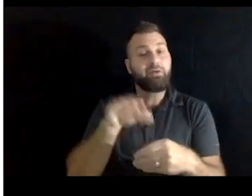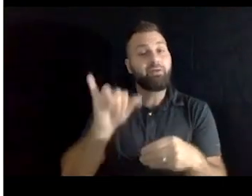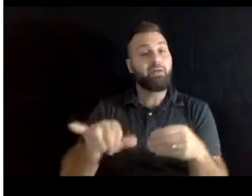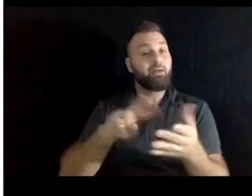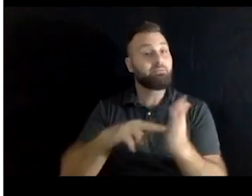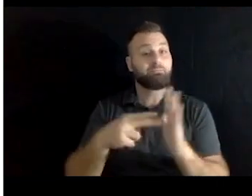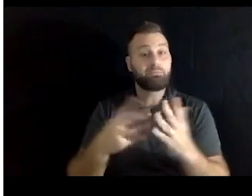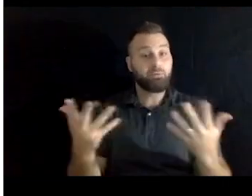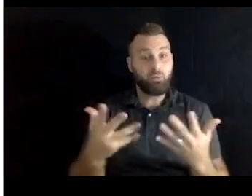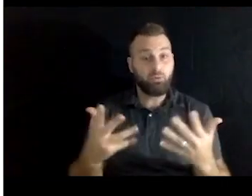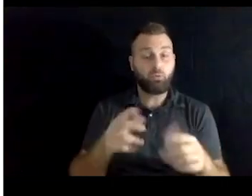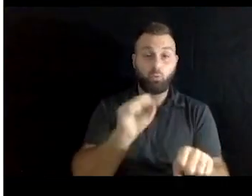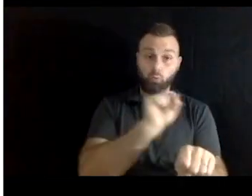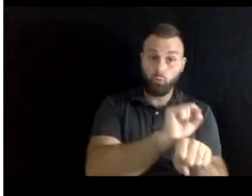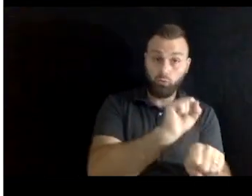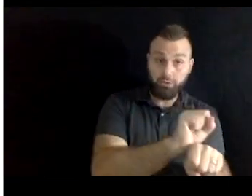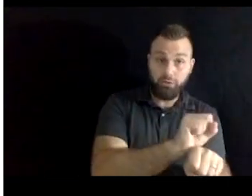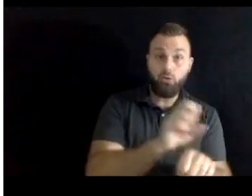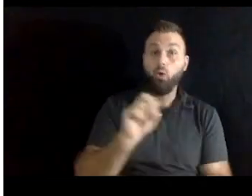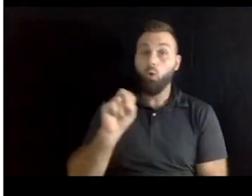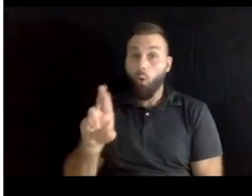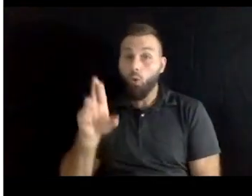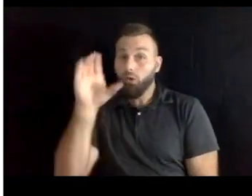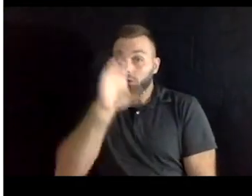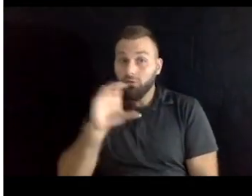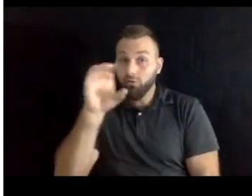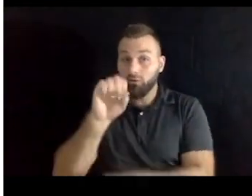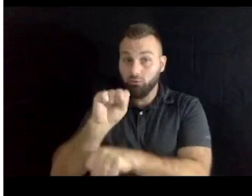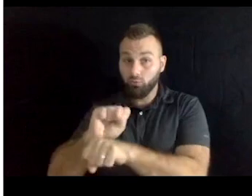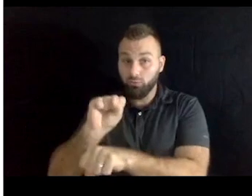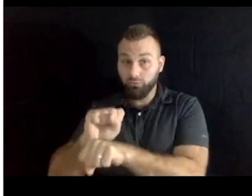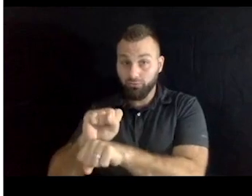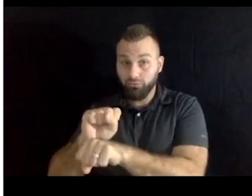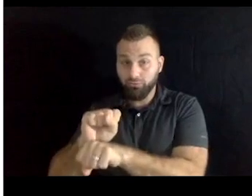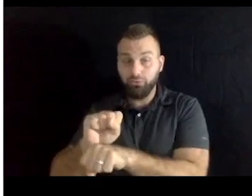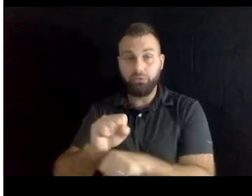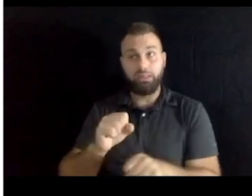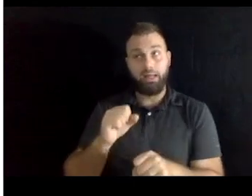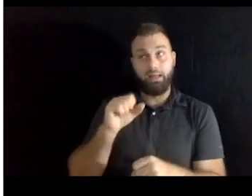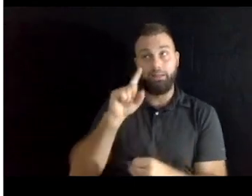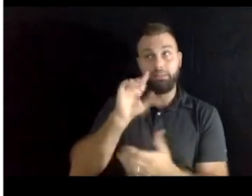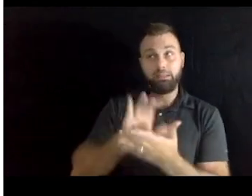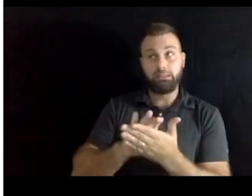I believe within the last month, so there's a lot of people with